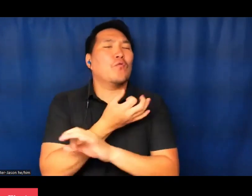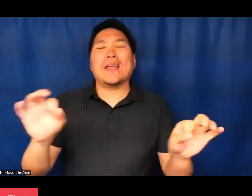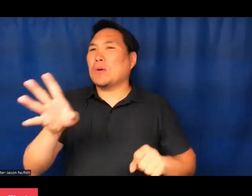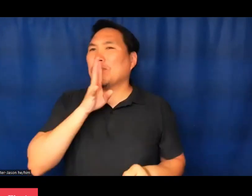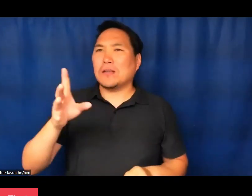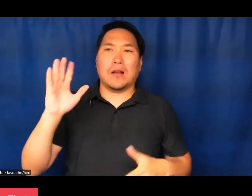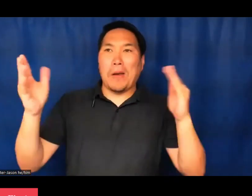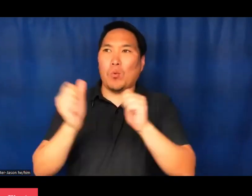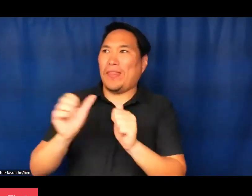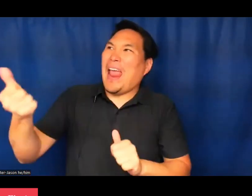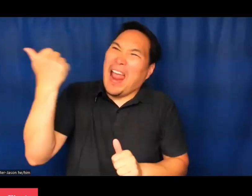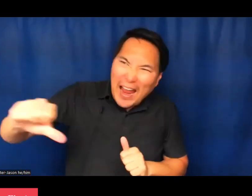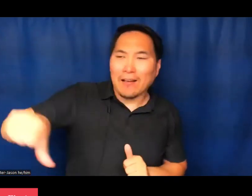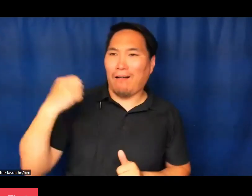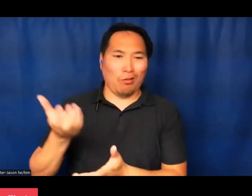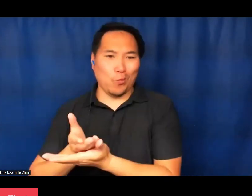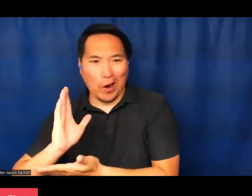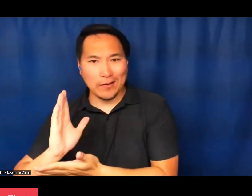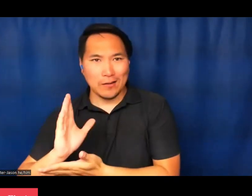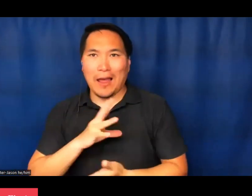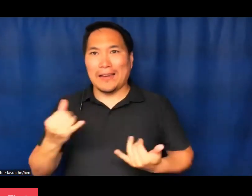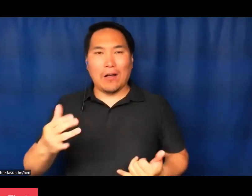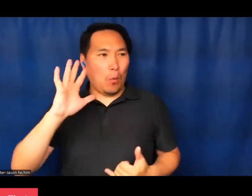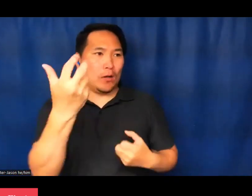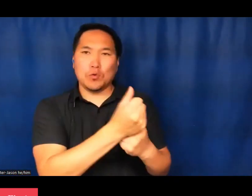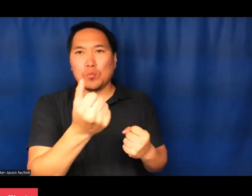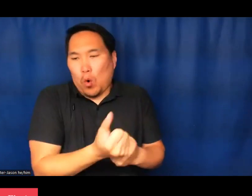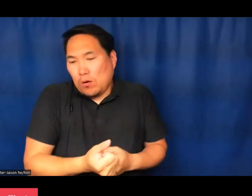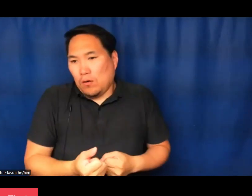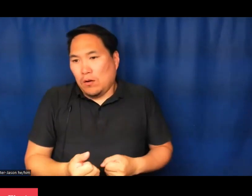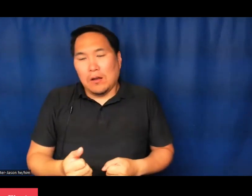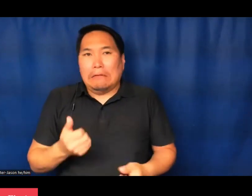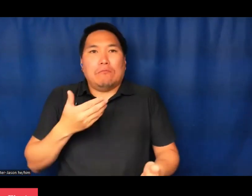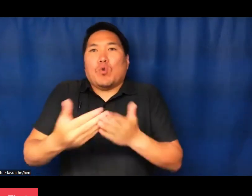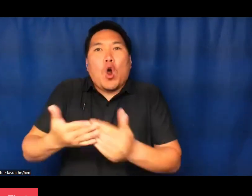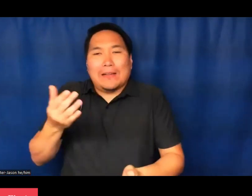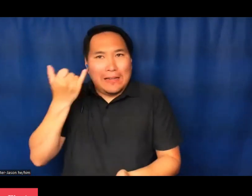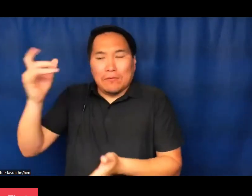To promote free speech here as well as the non-discrimination value as Colorado authorities.